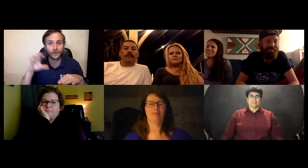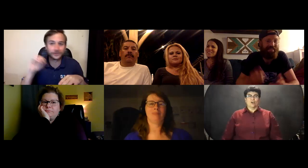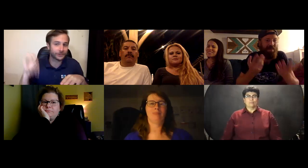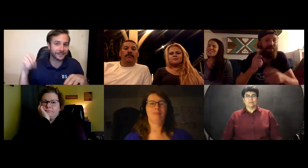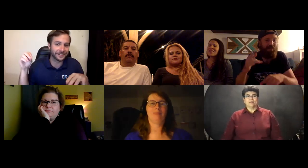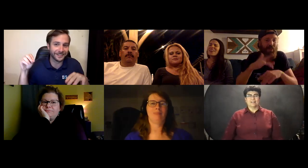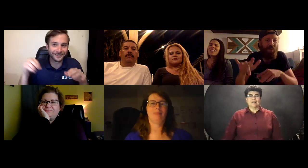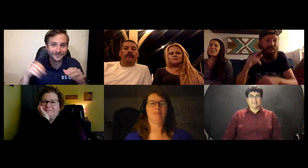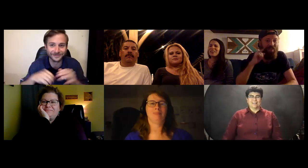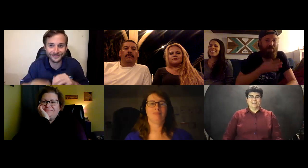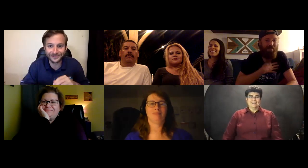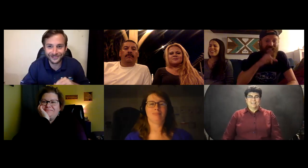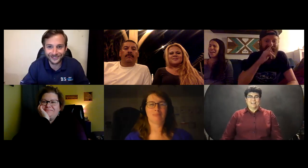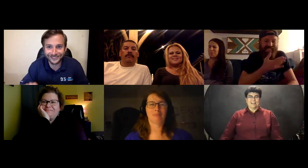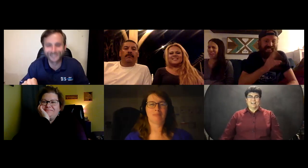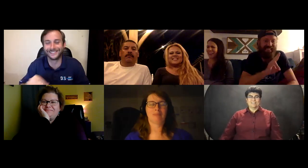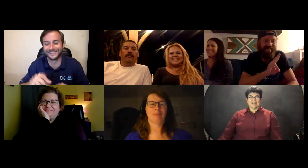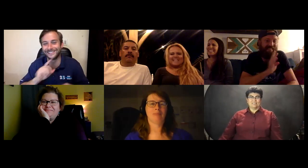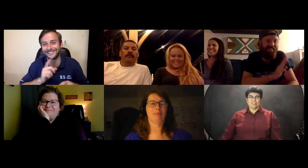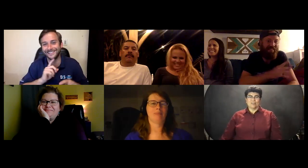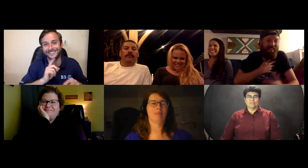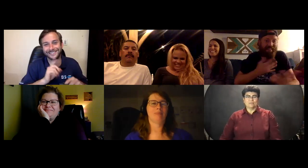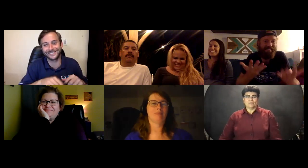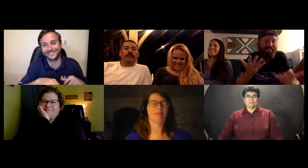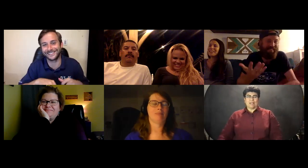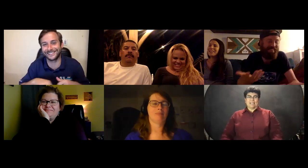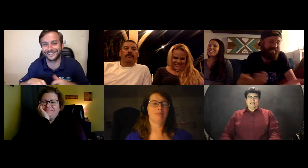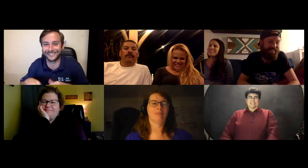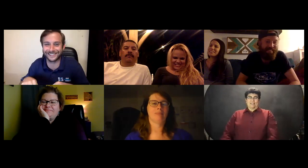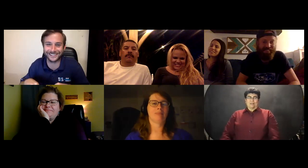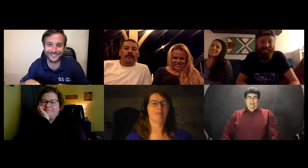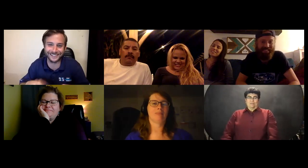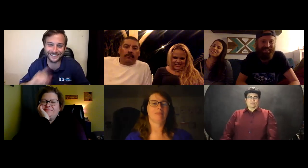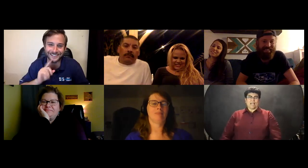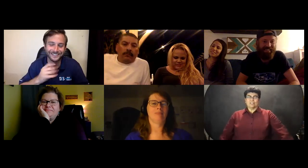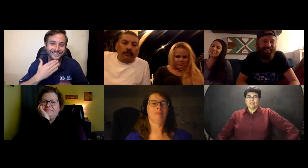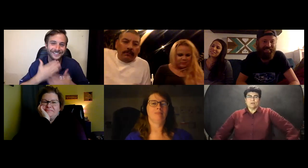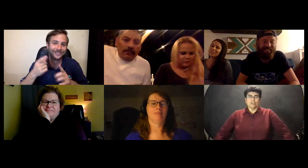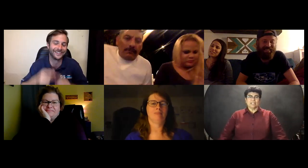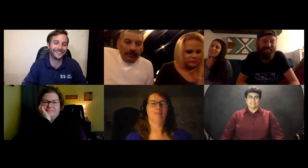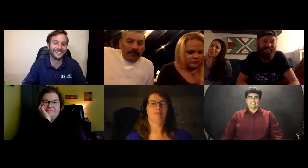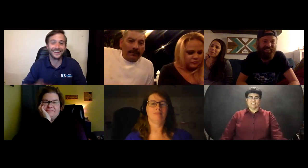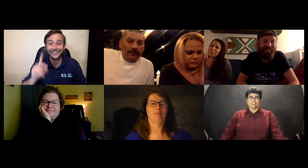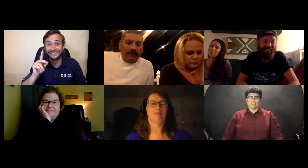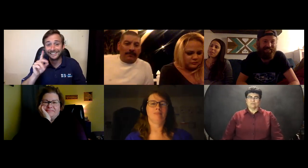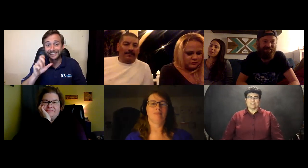nope um i you know my kids i've signed to them early you